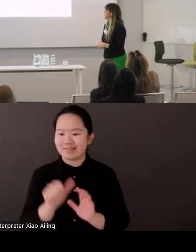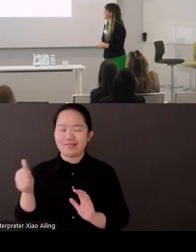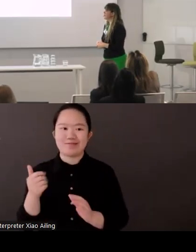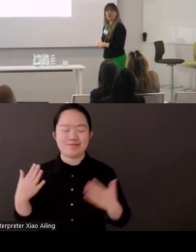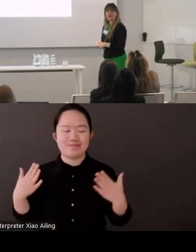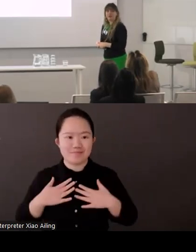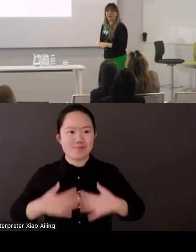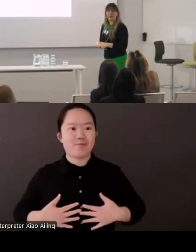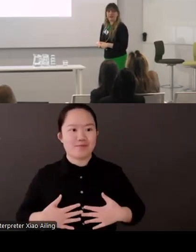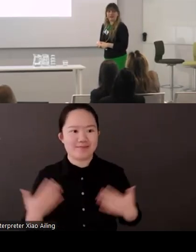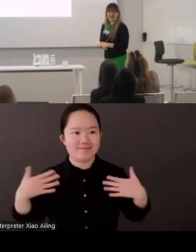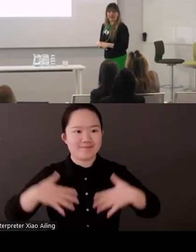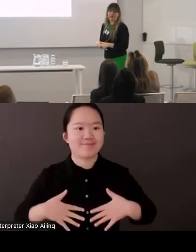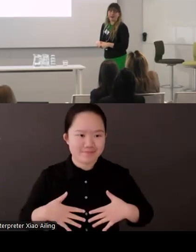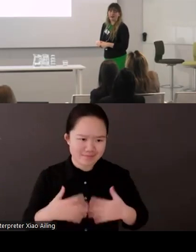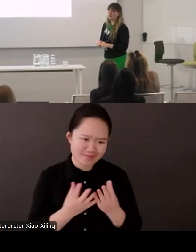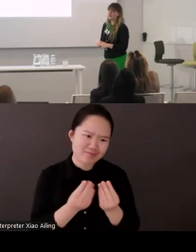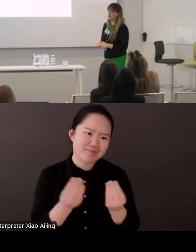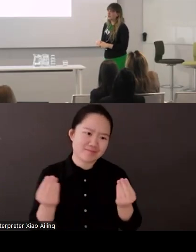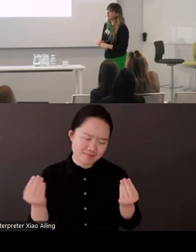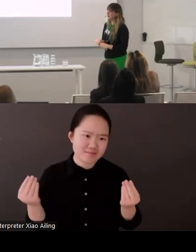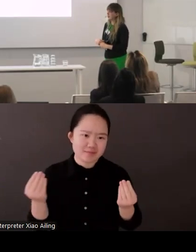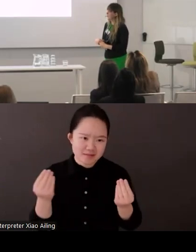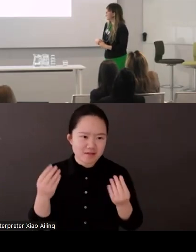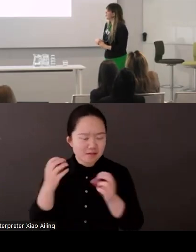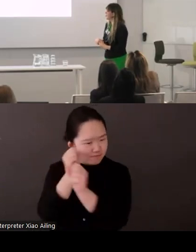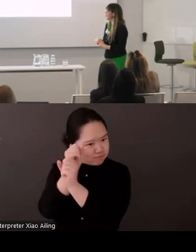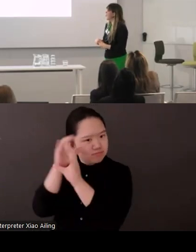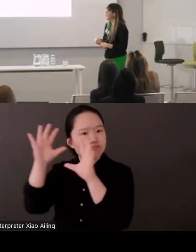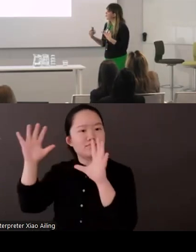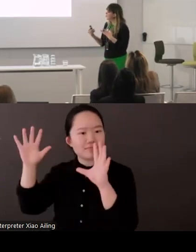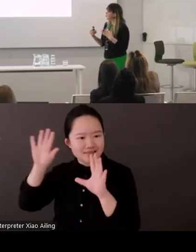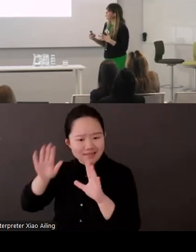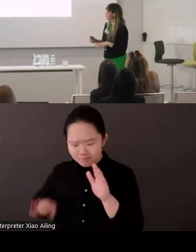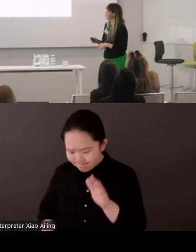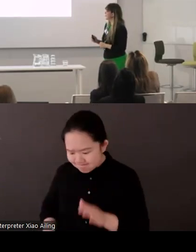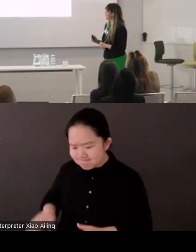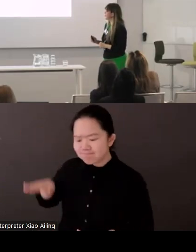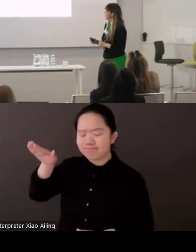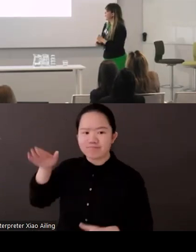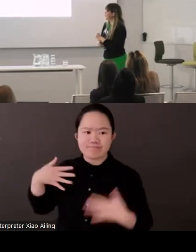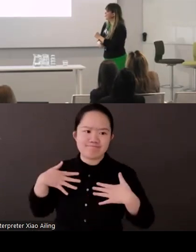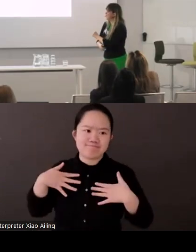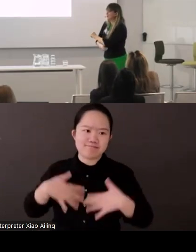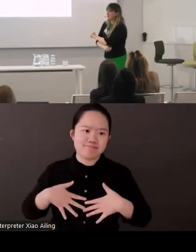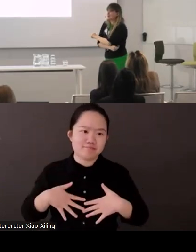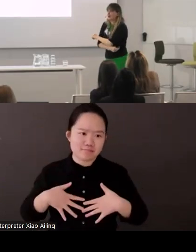remember different things that have been a little bit difficult in their childhood. And people in this, in this writing session also talked about,